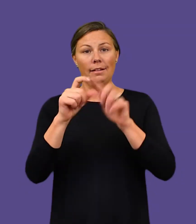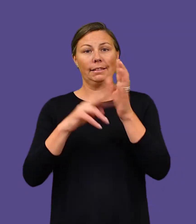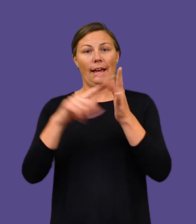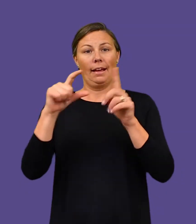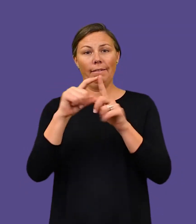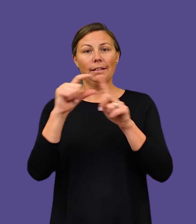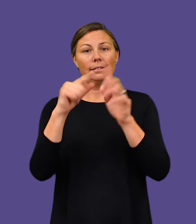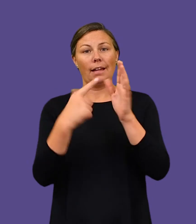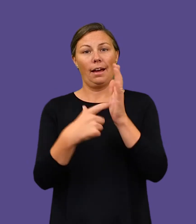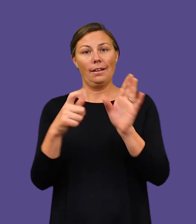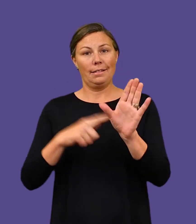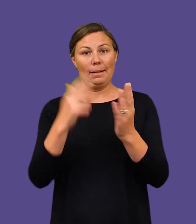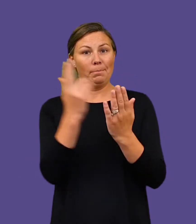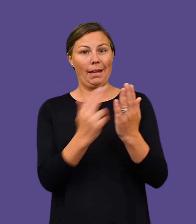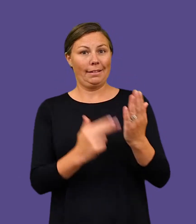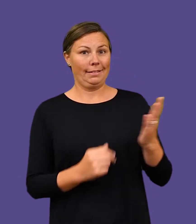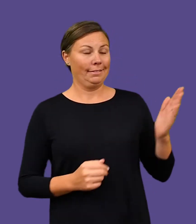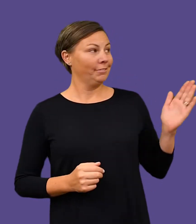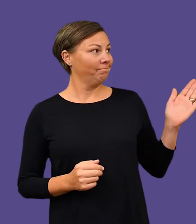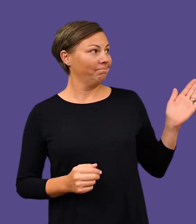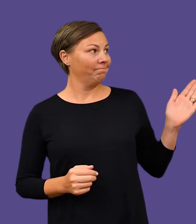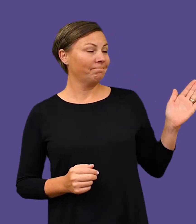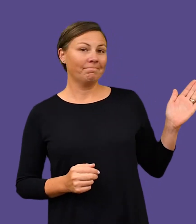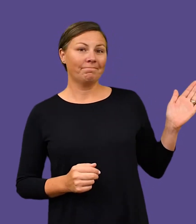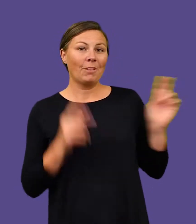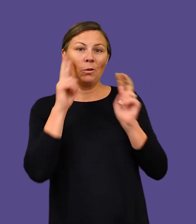The painting is by David Darcy.